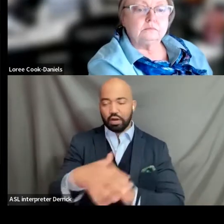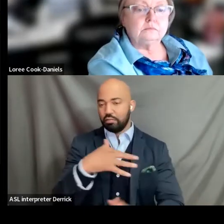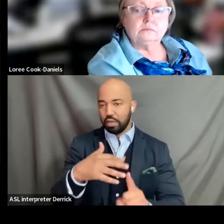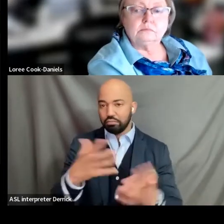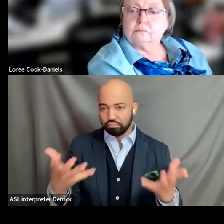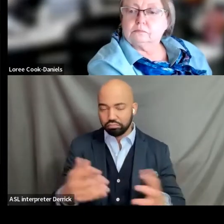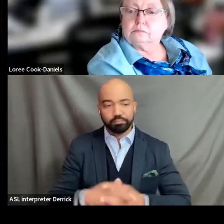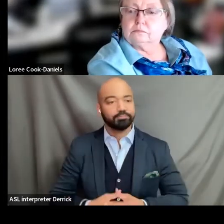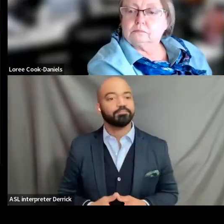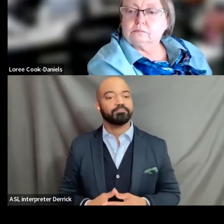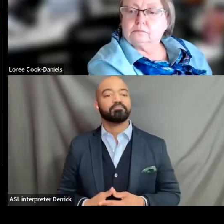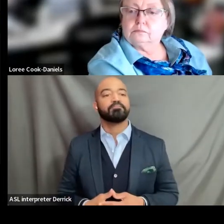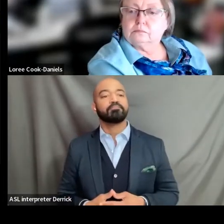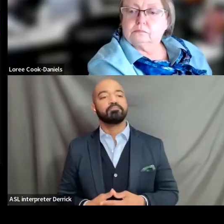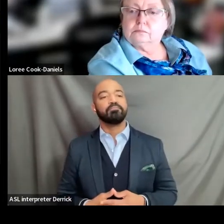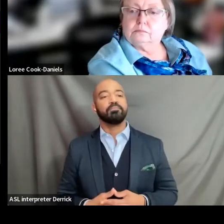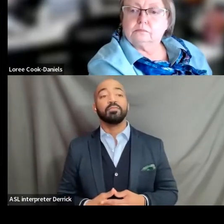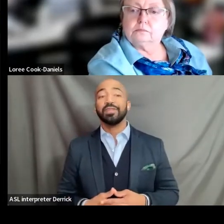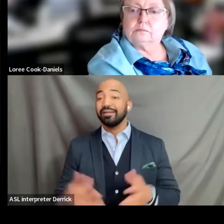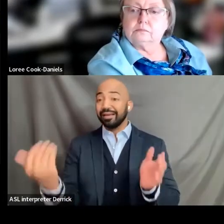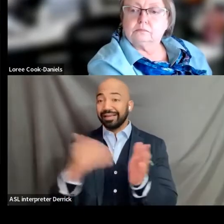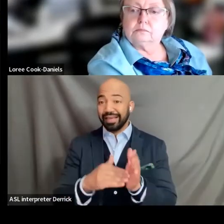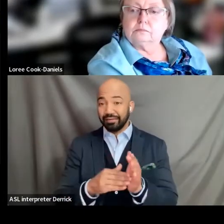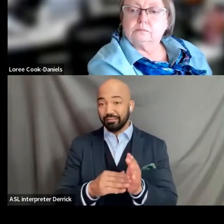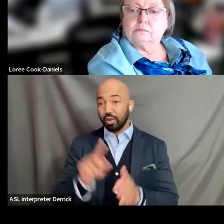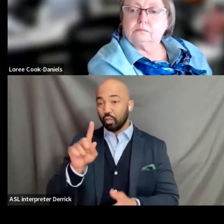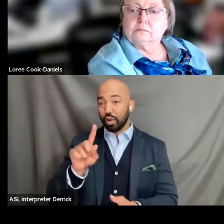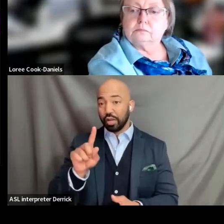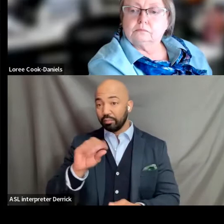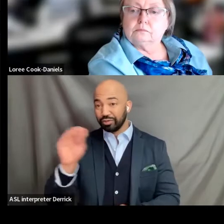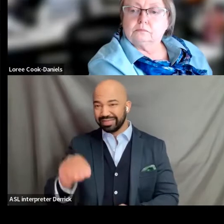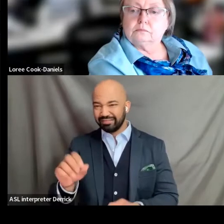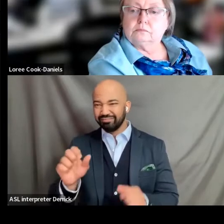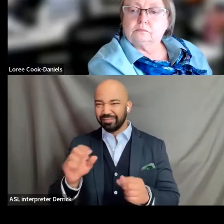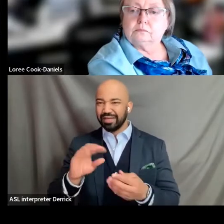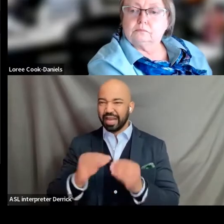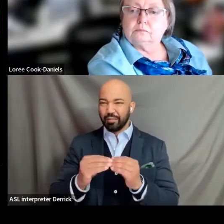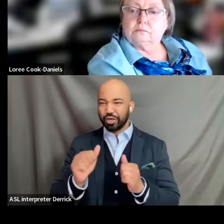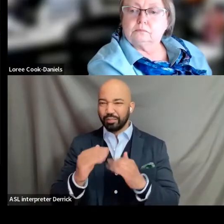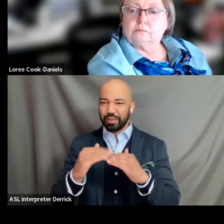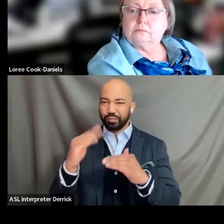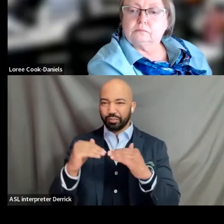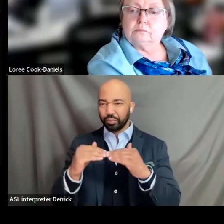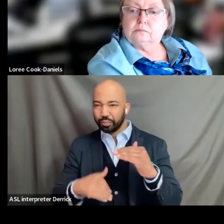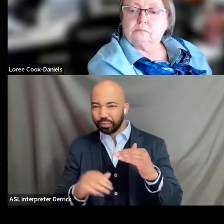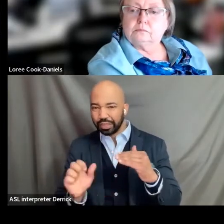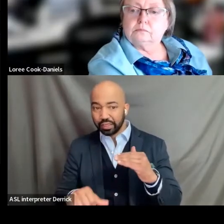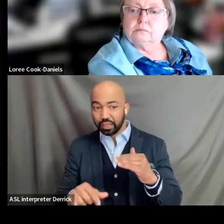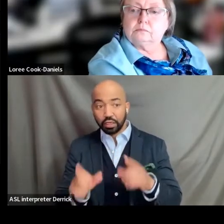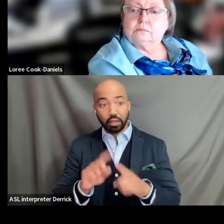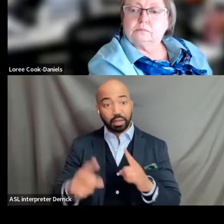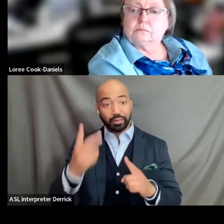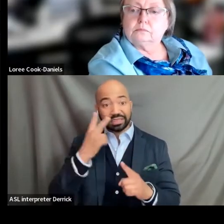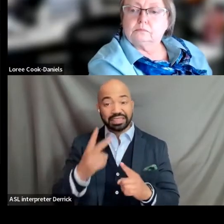When I said that you know, it could be higher or lower than one percent we are seeing a growth in the numbers of trans youth